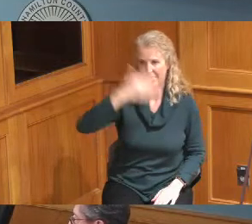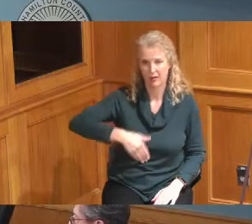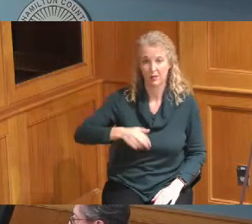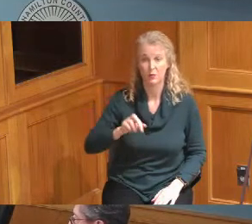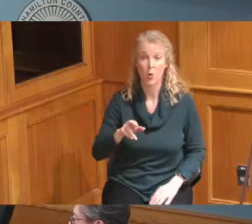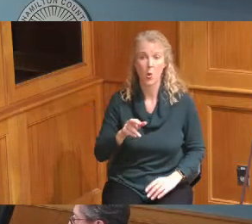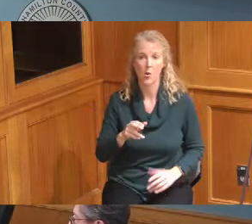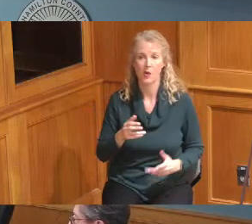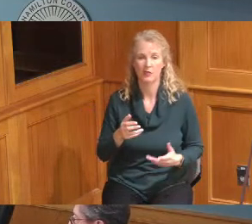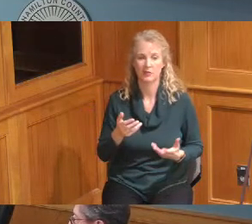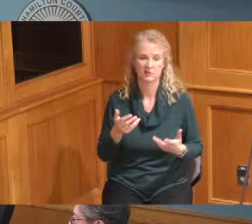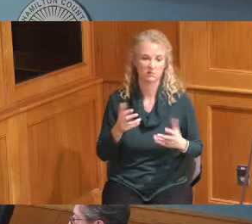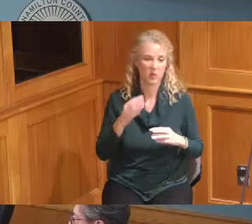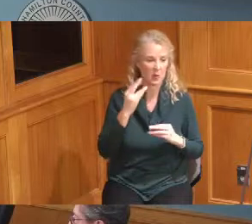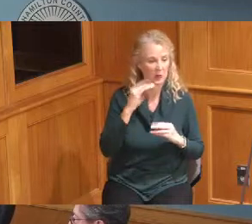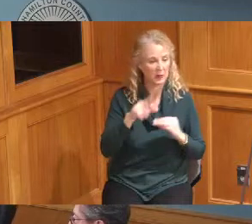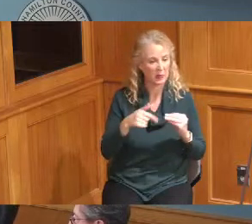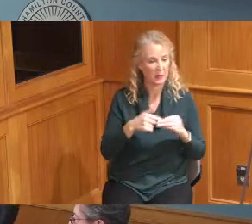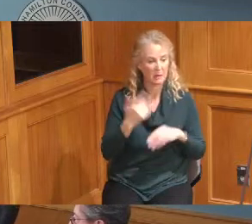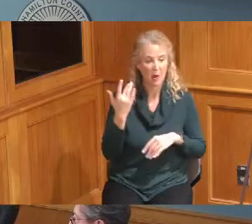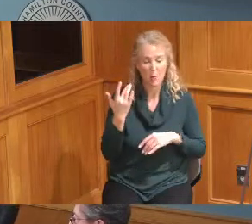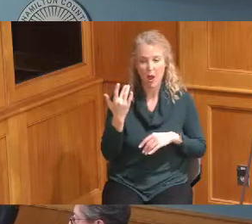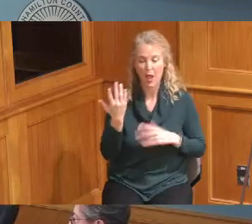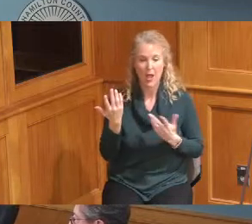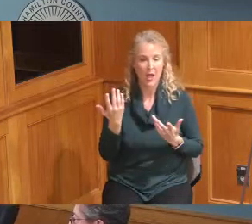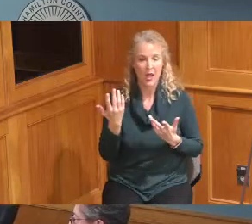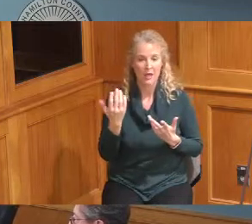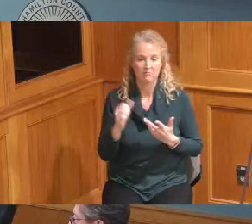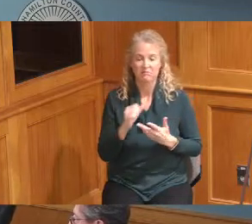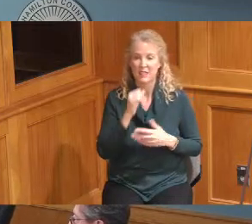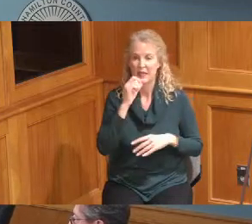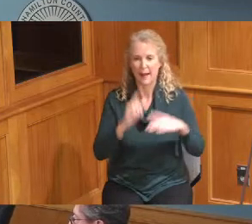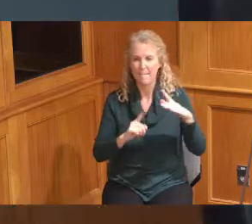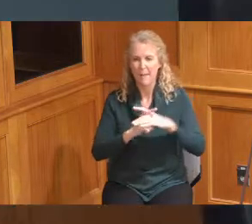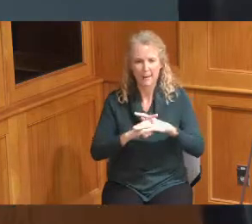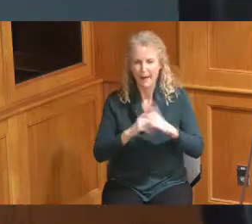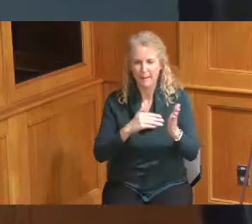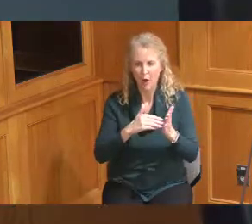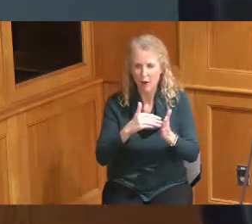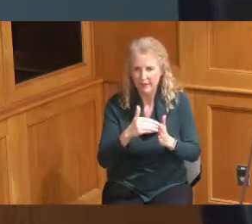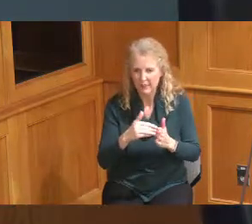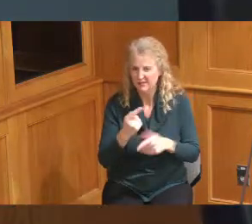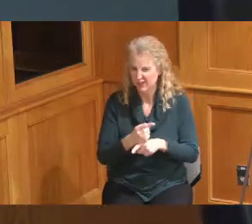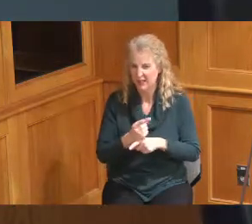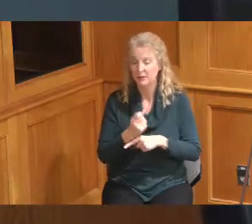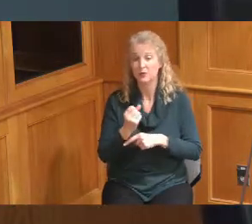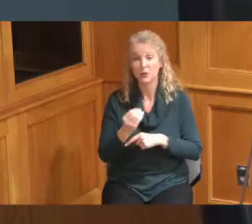it's only relevant as we have you know big big disaster events or critical events and so these